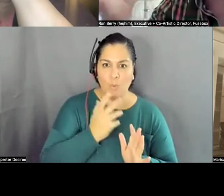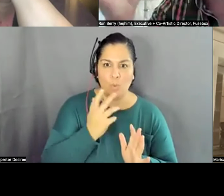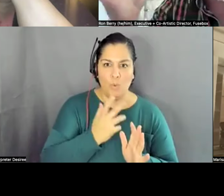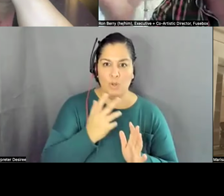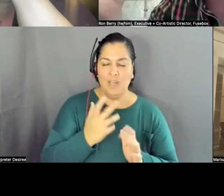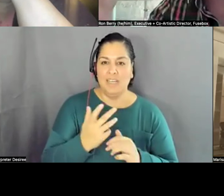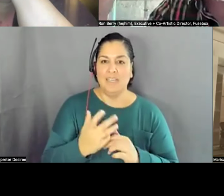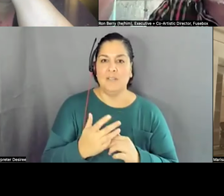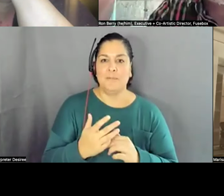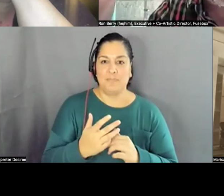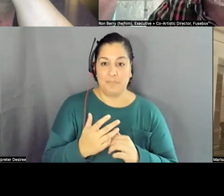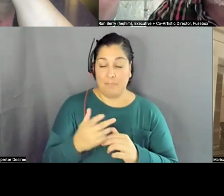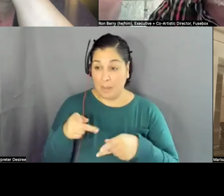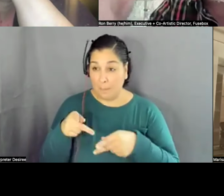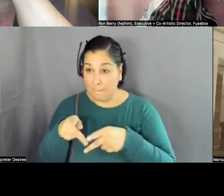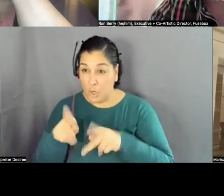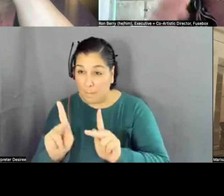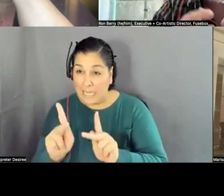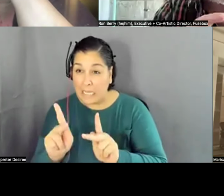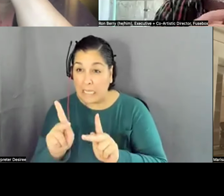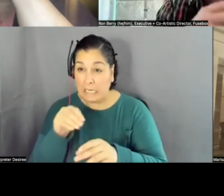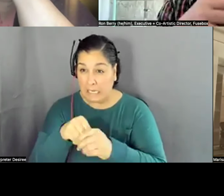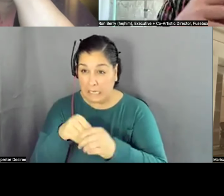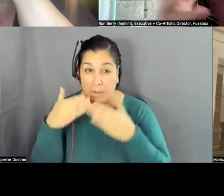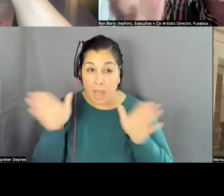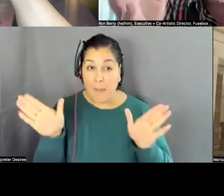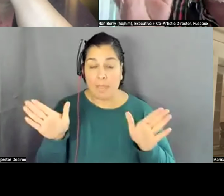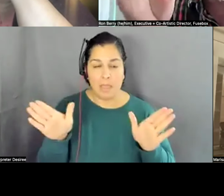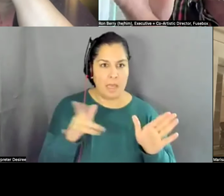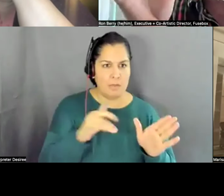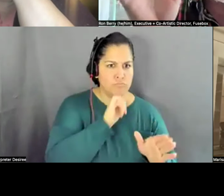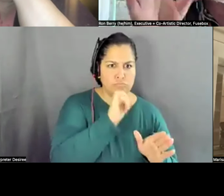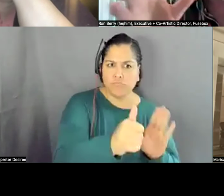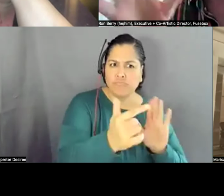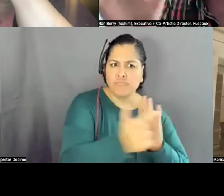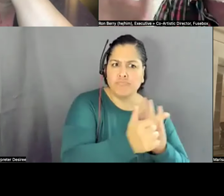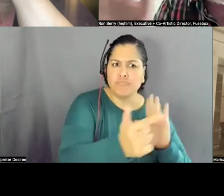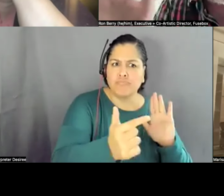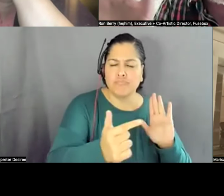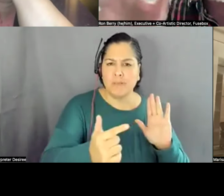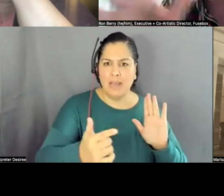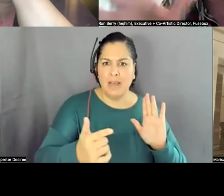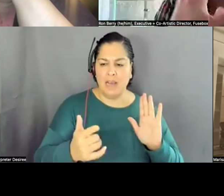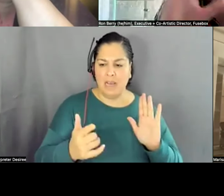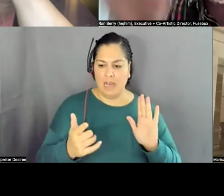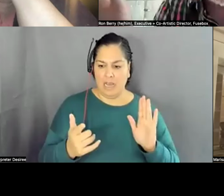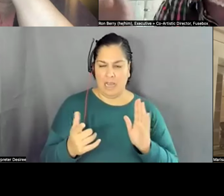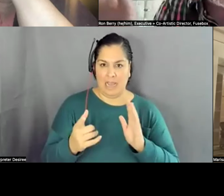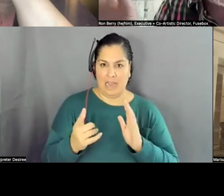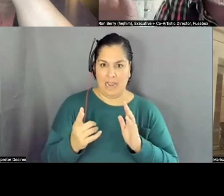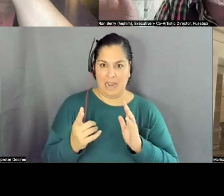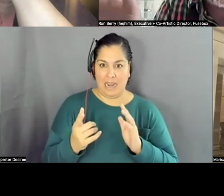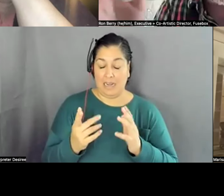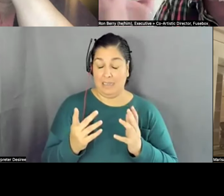What is permitted in public spaces, what's not like, you know, if it's for a commercial purpose, like anything goes.